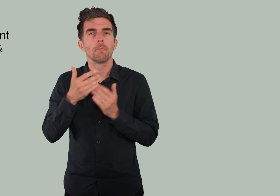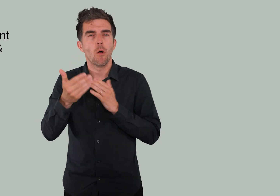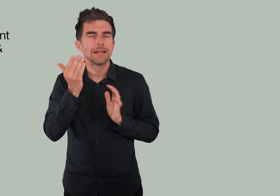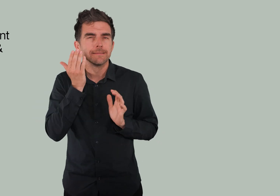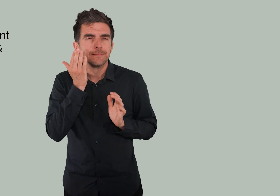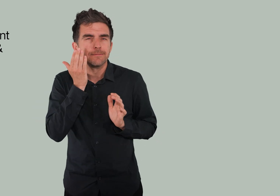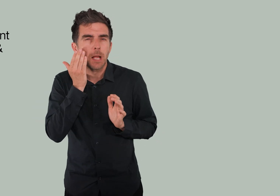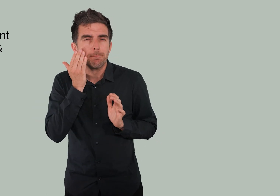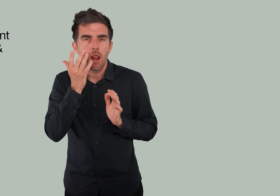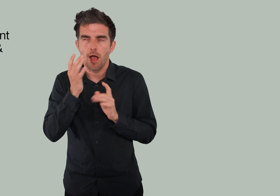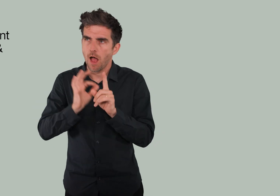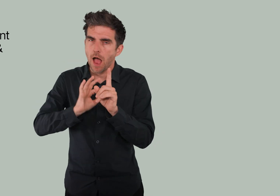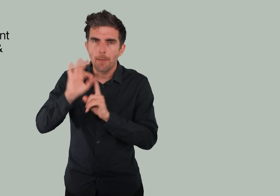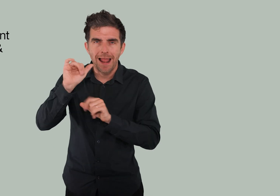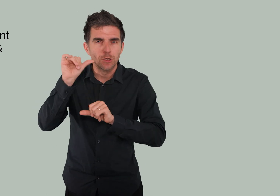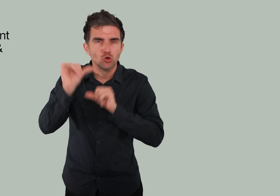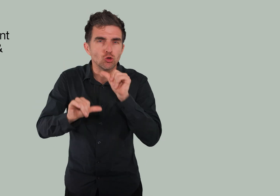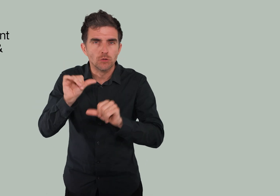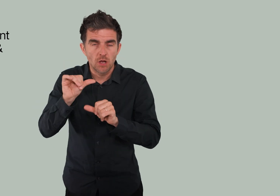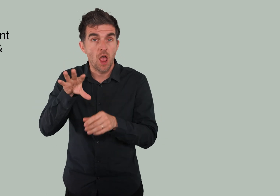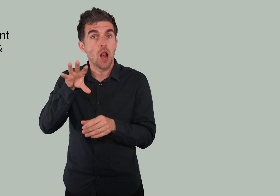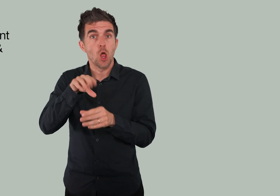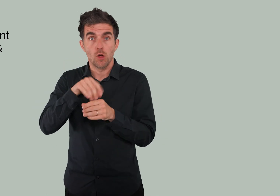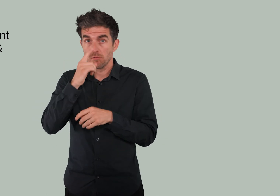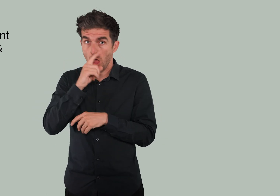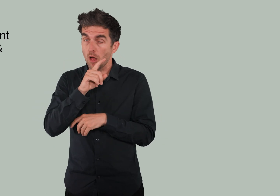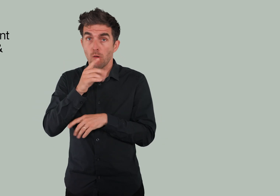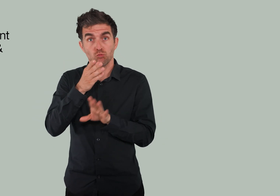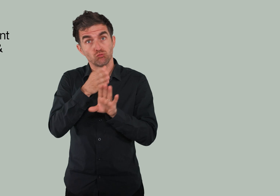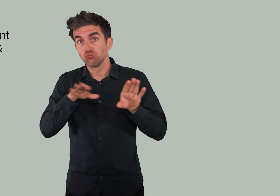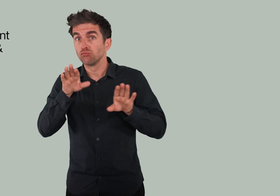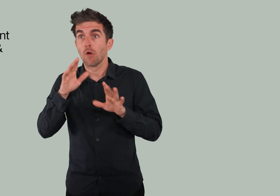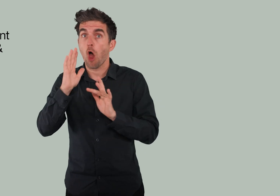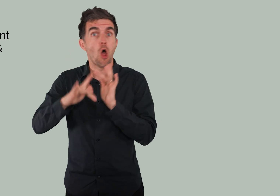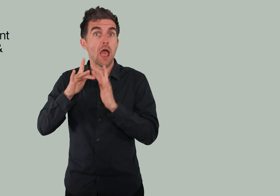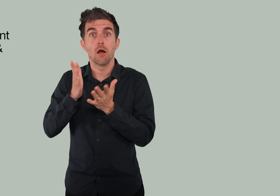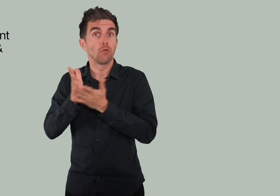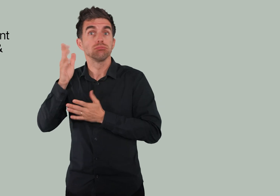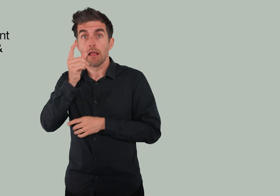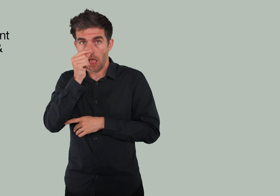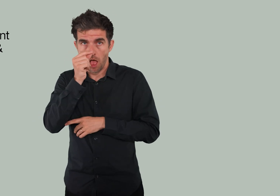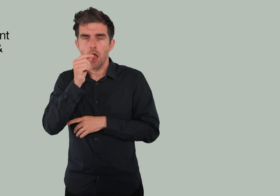introducing a simpler application process, including an option to apply online,